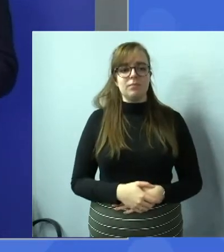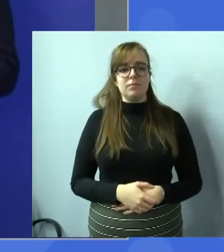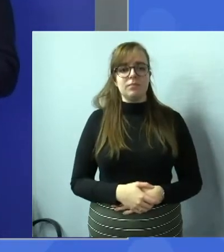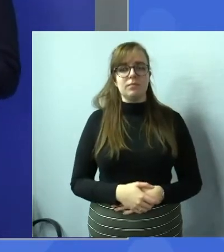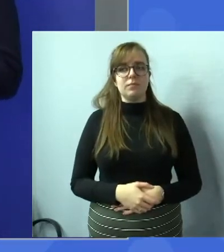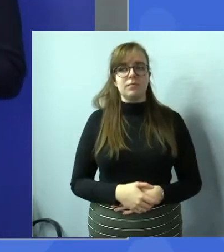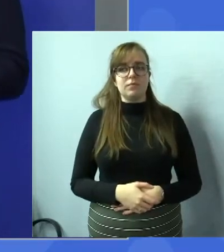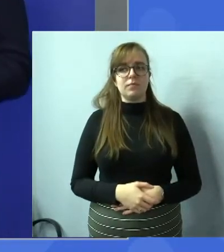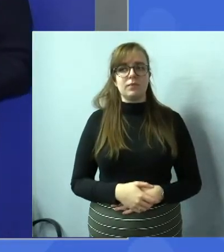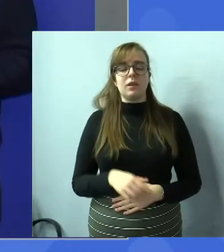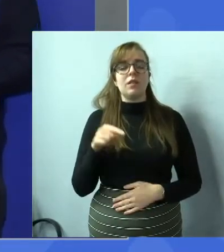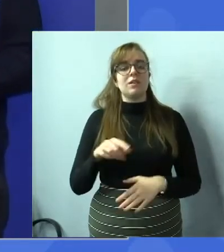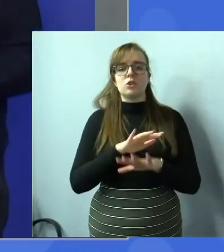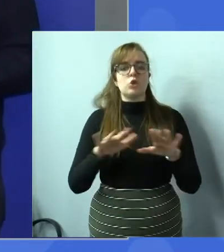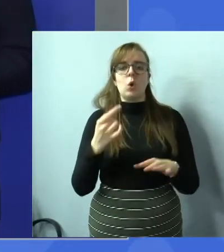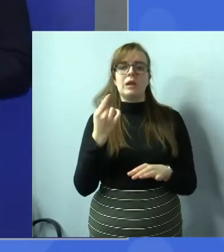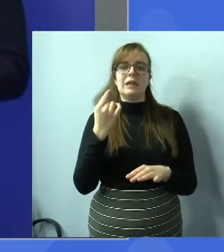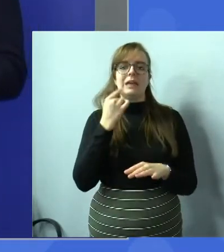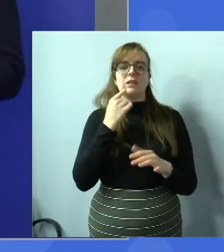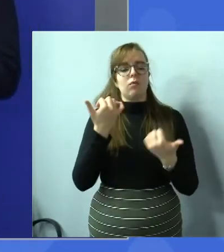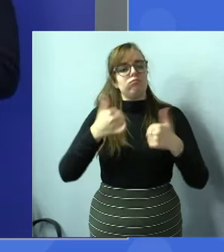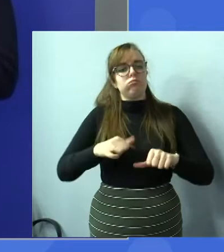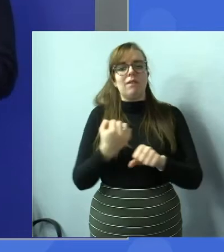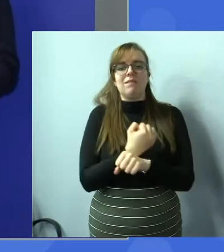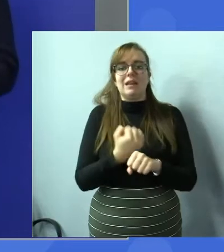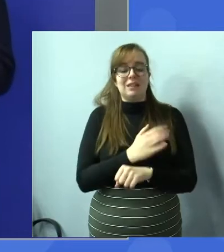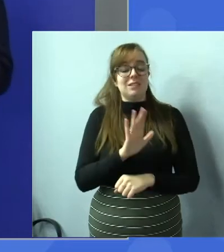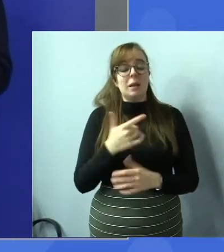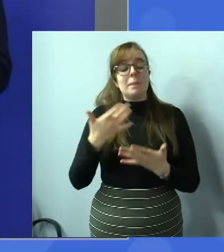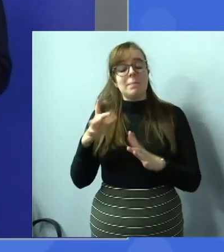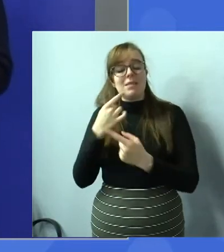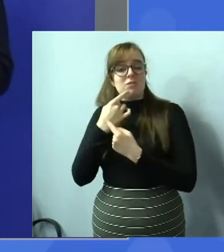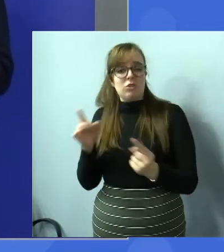that this is not an easy fix now it's something that's been suggested for as